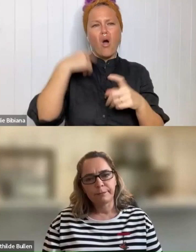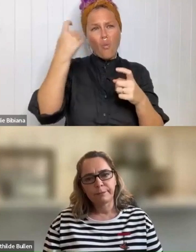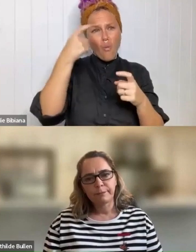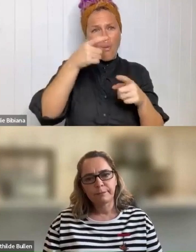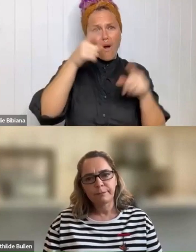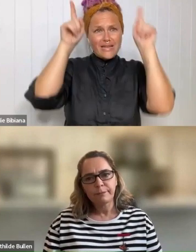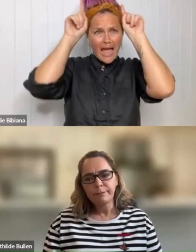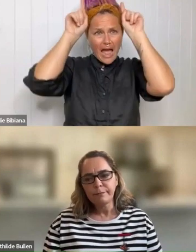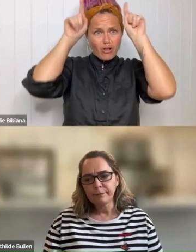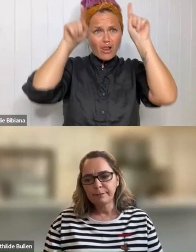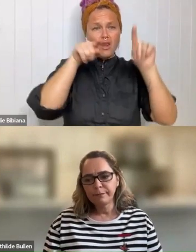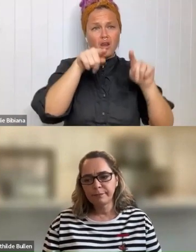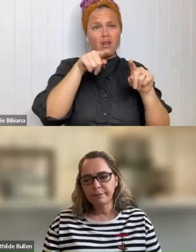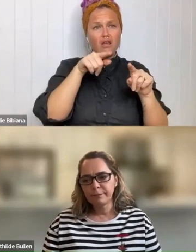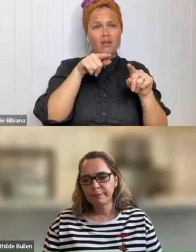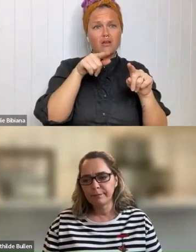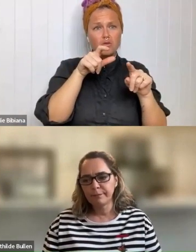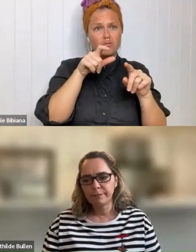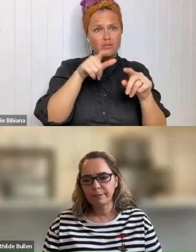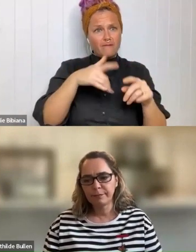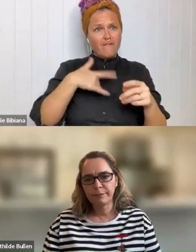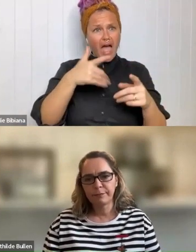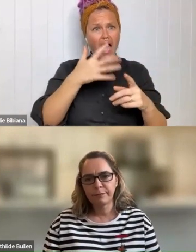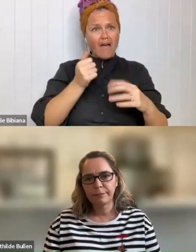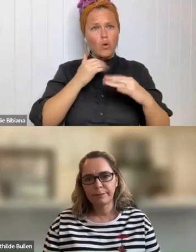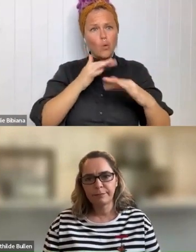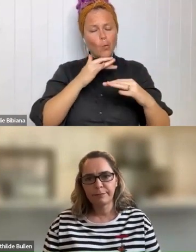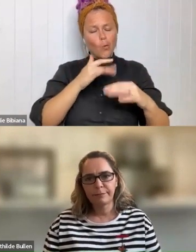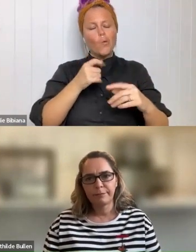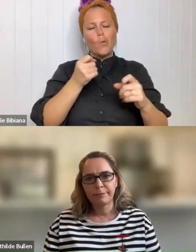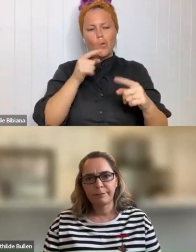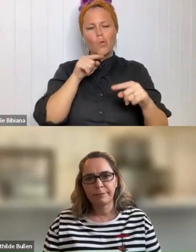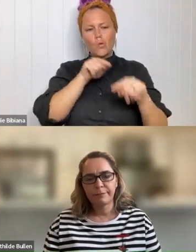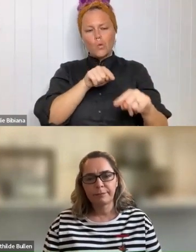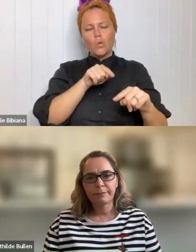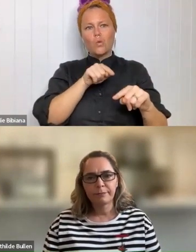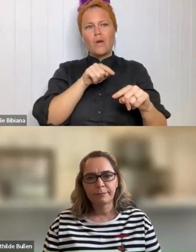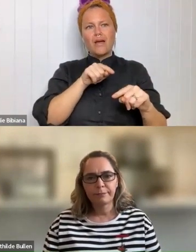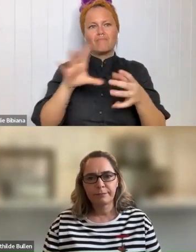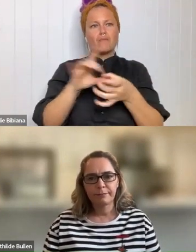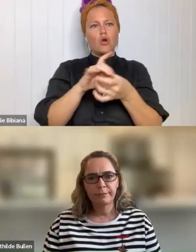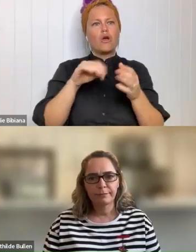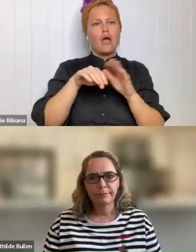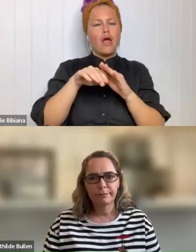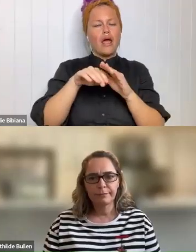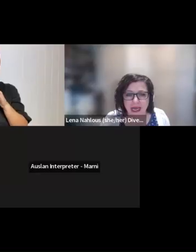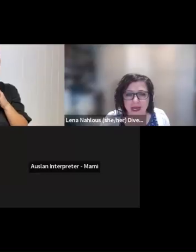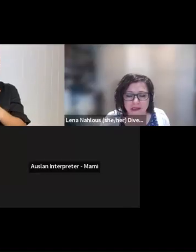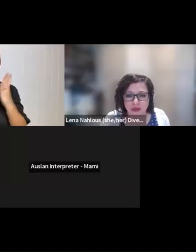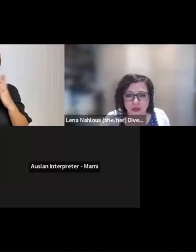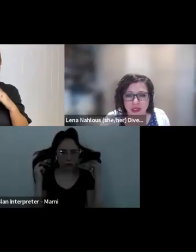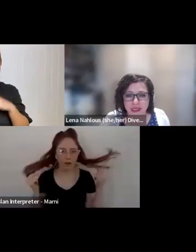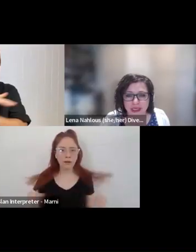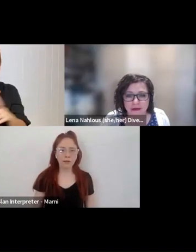also resonate with you in terms of the disability space in the arts that you're working in?